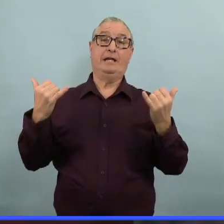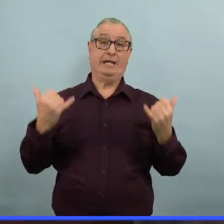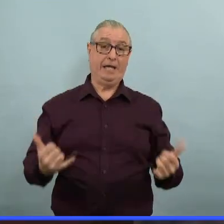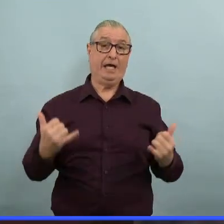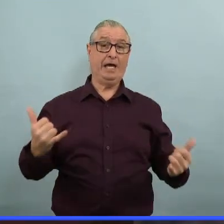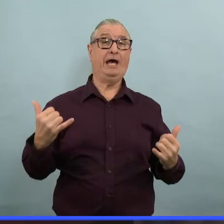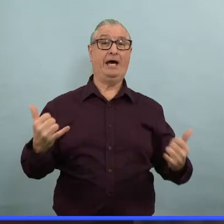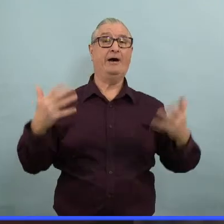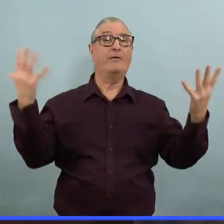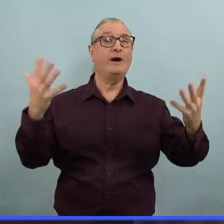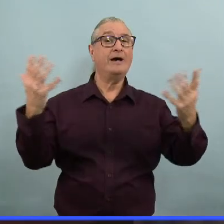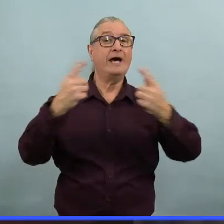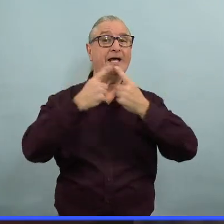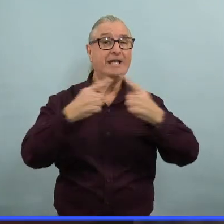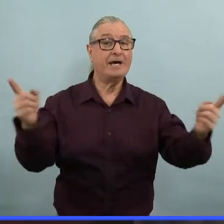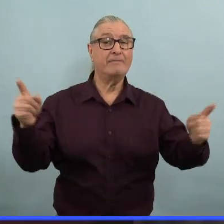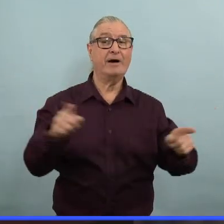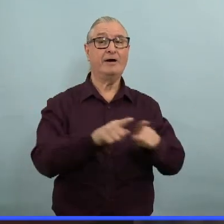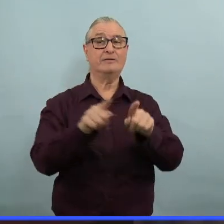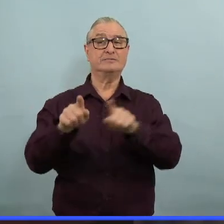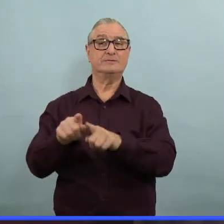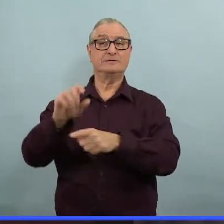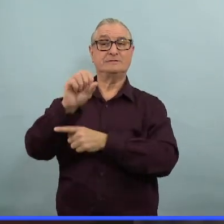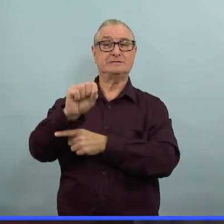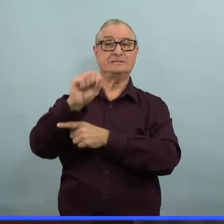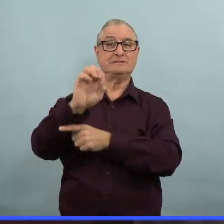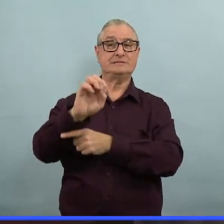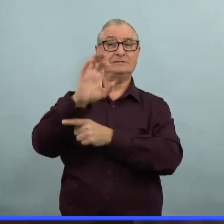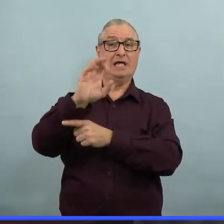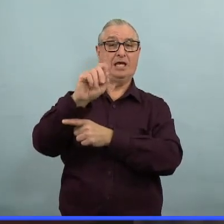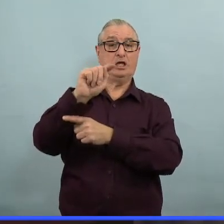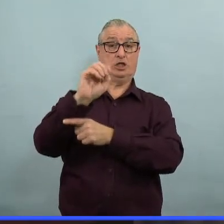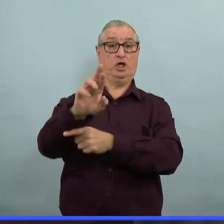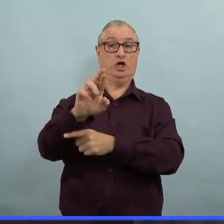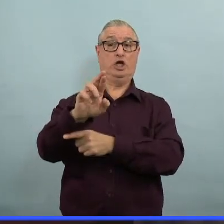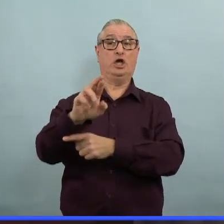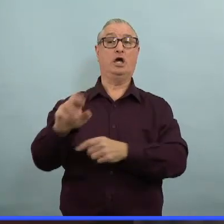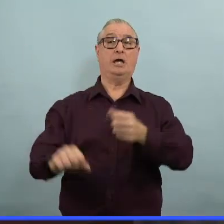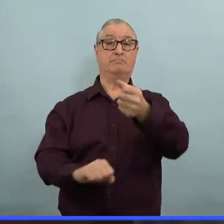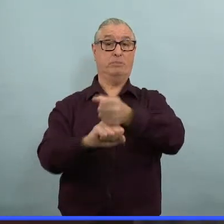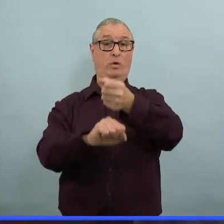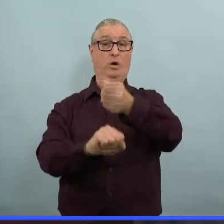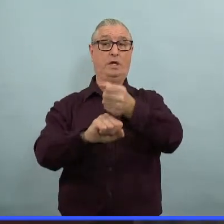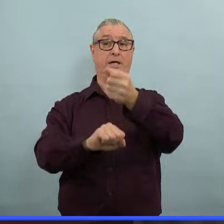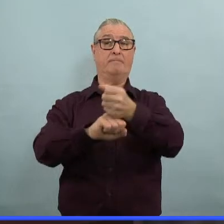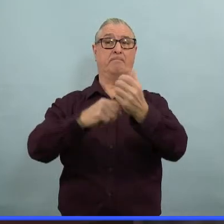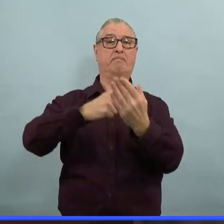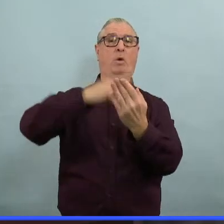the sector support program to help manitoba businesses and arts and culture organizations